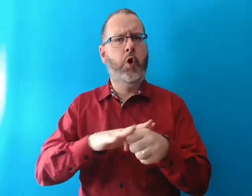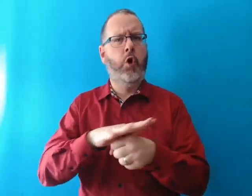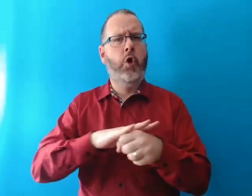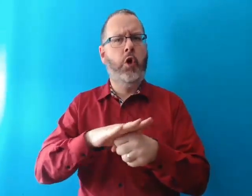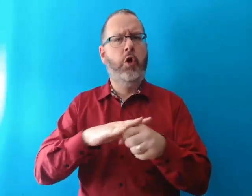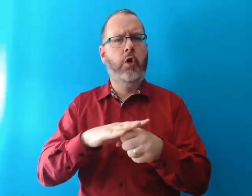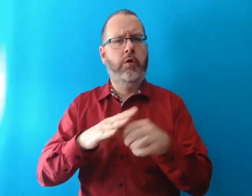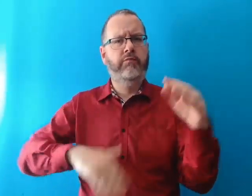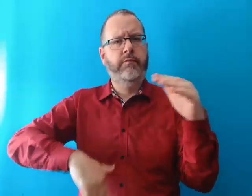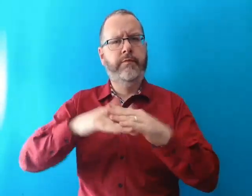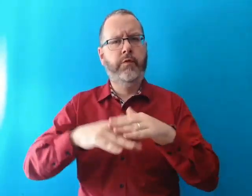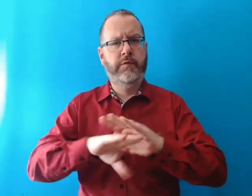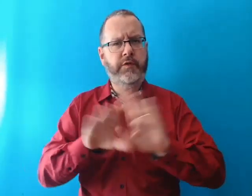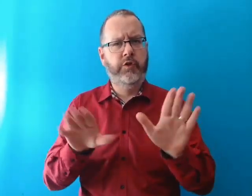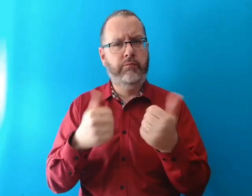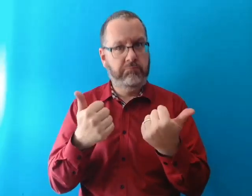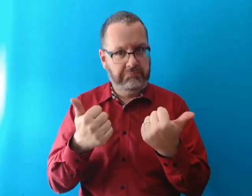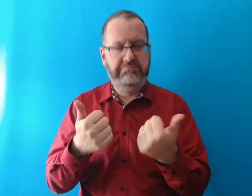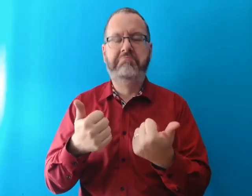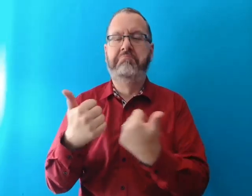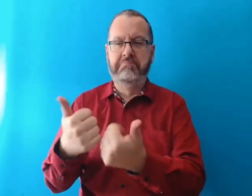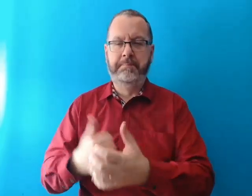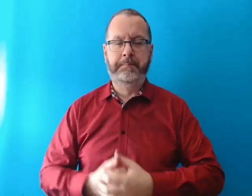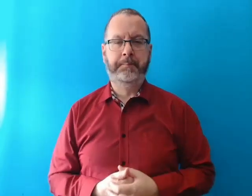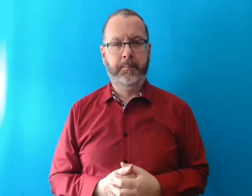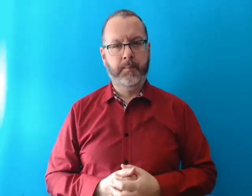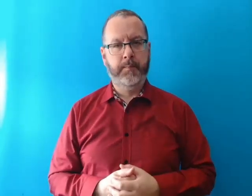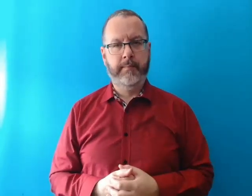that meant a complete term of education.